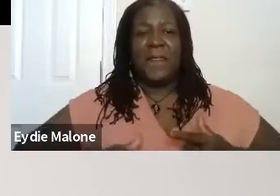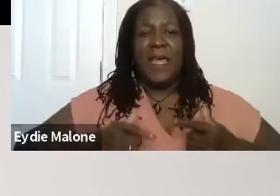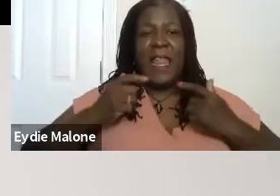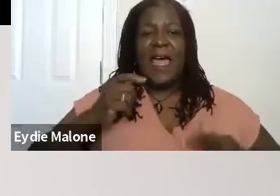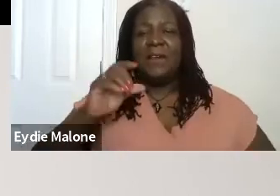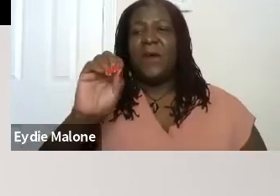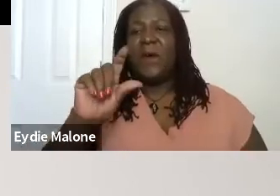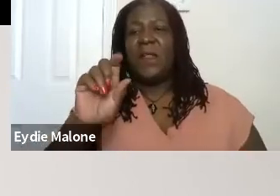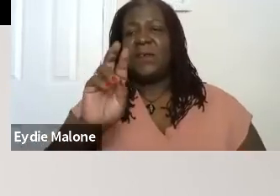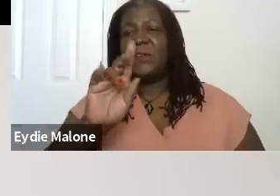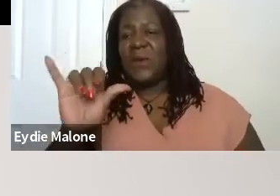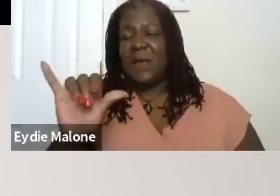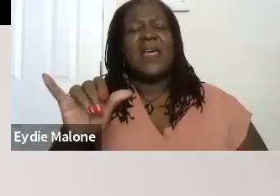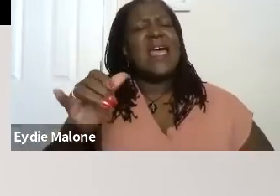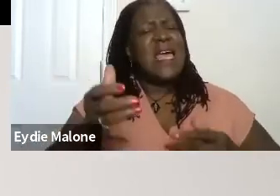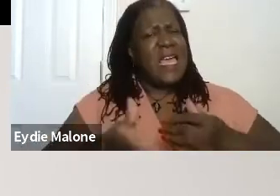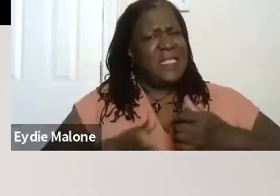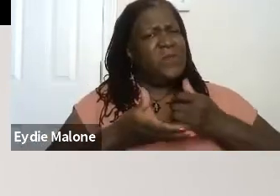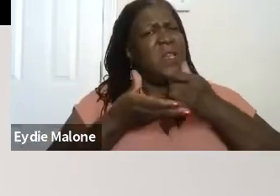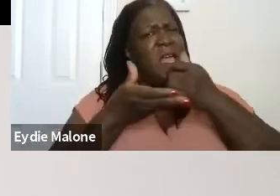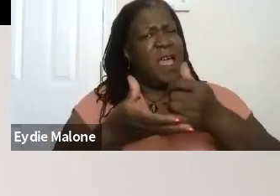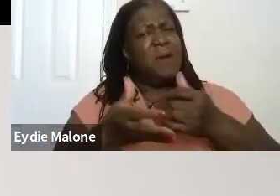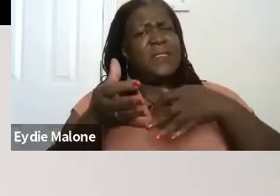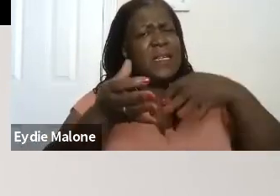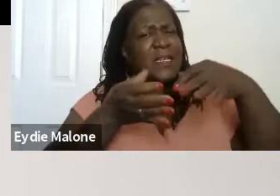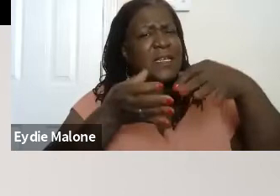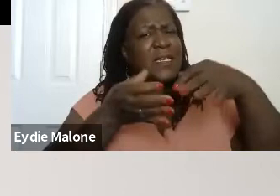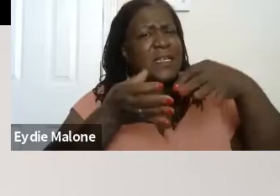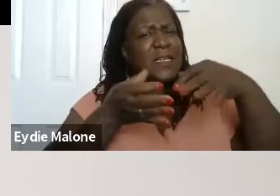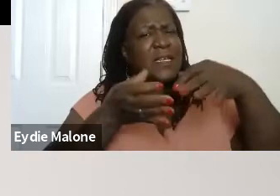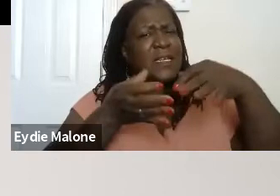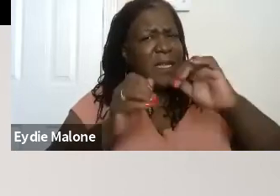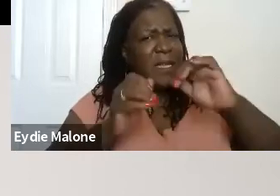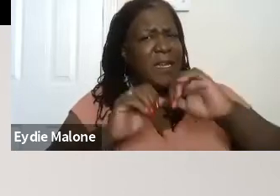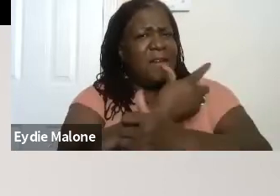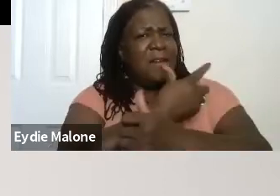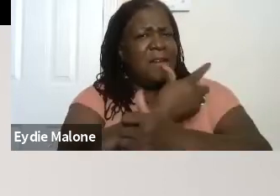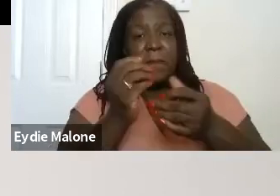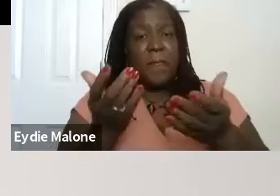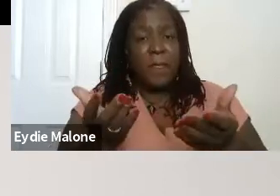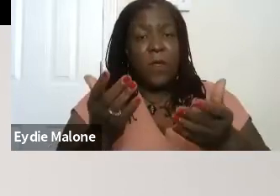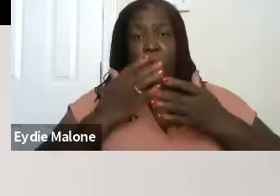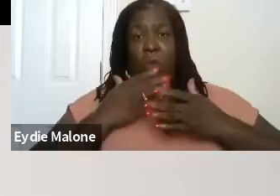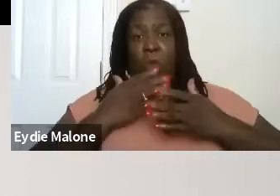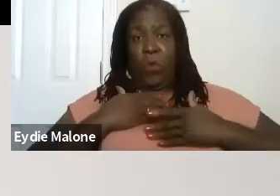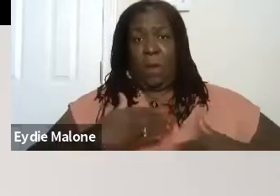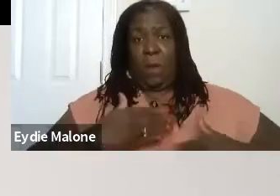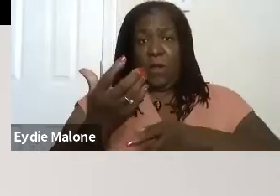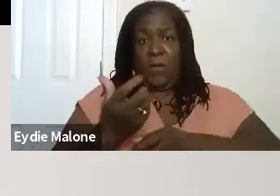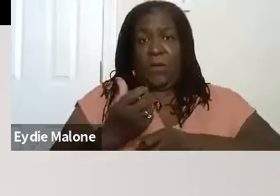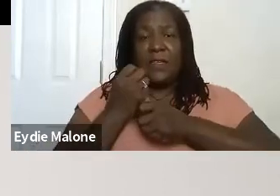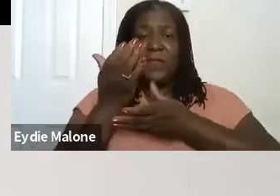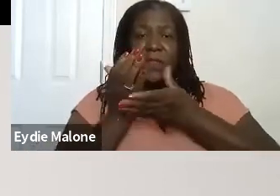how vaccines actually work and primarily vaccines work by your body receiving some information